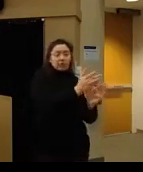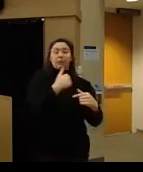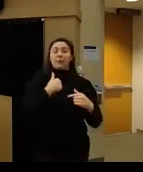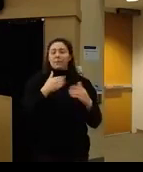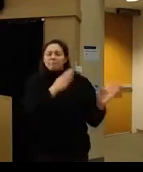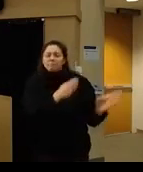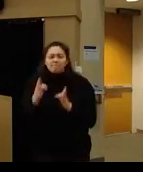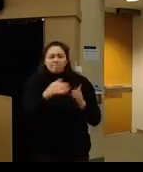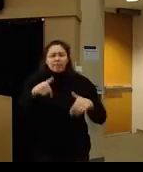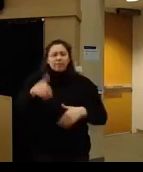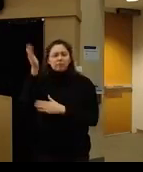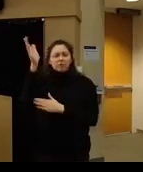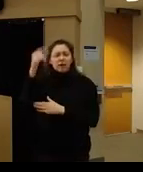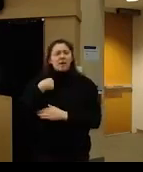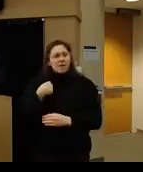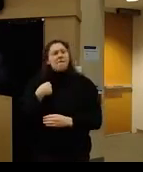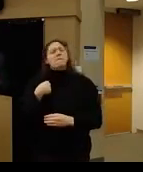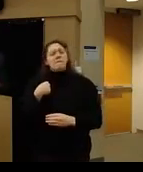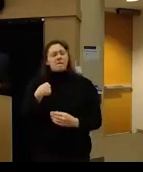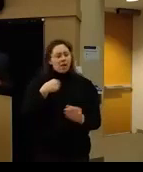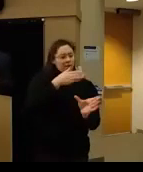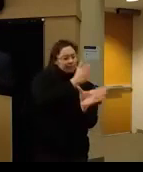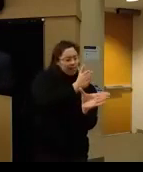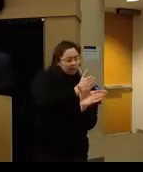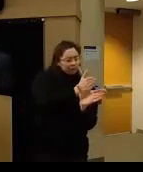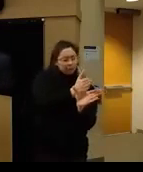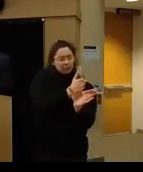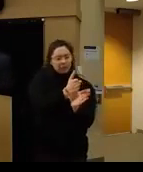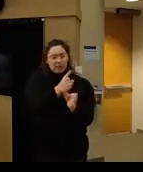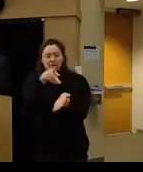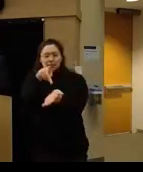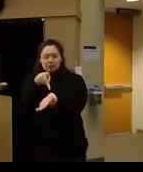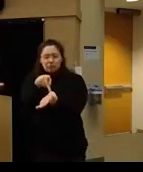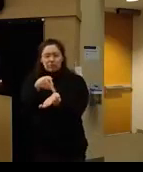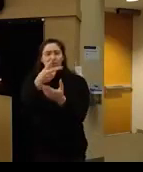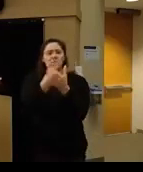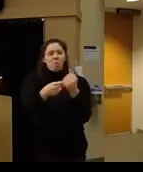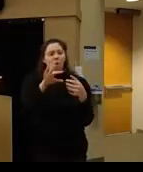for this presentation I discovered that both psychology and Psychiatry have a long history